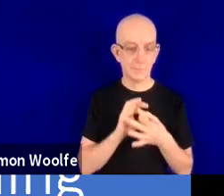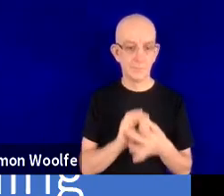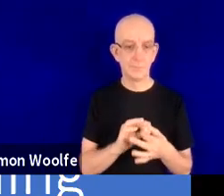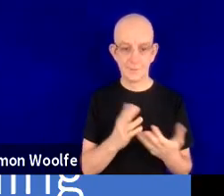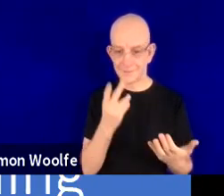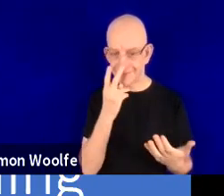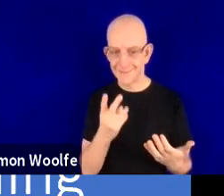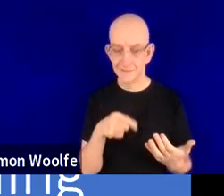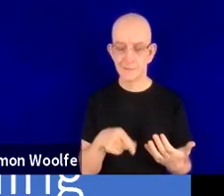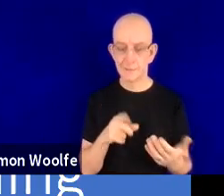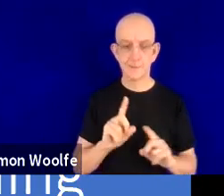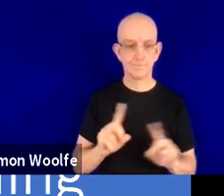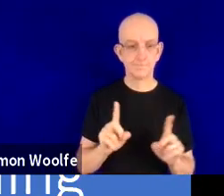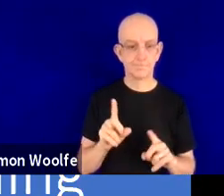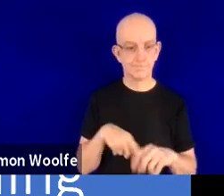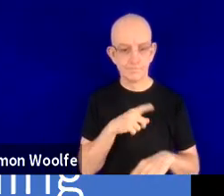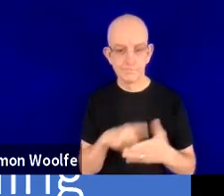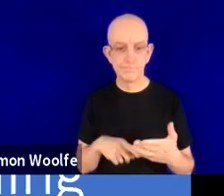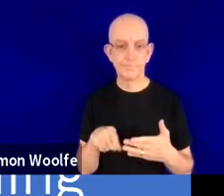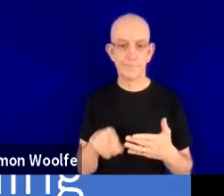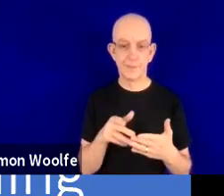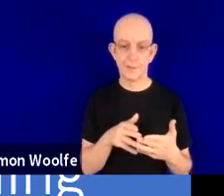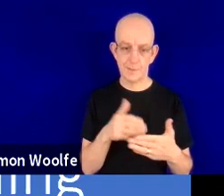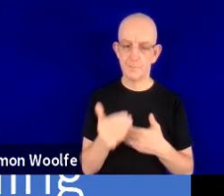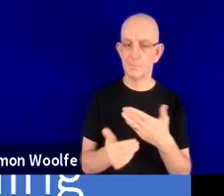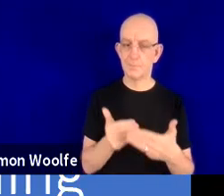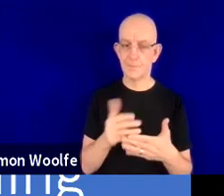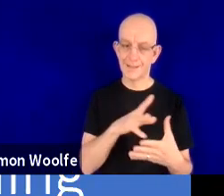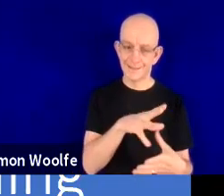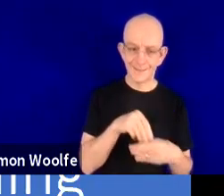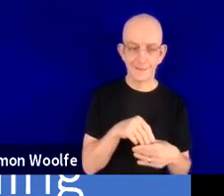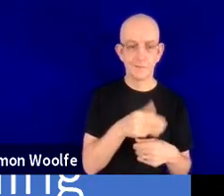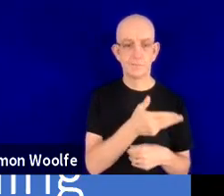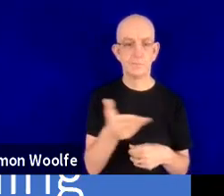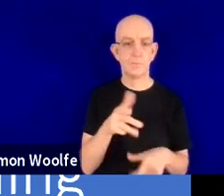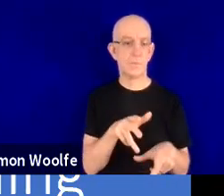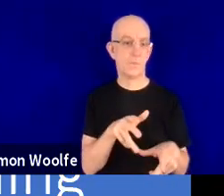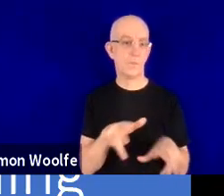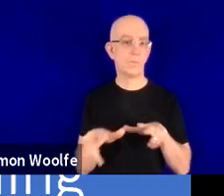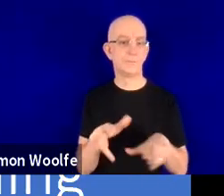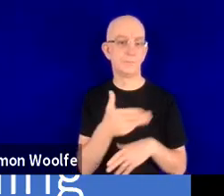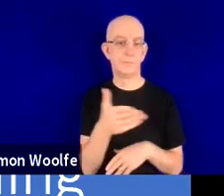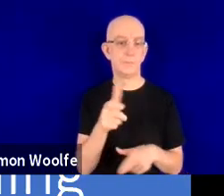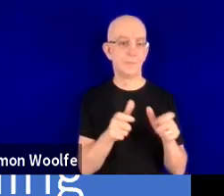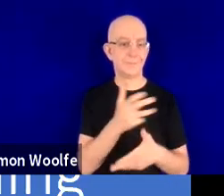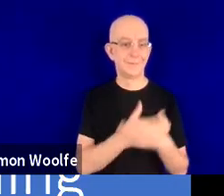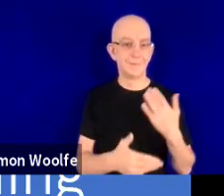this disability assessment mechanism and it needs to be connected with other information system and registries